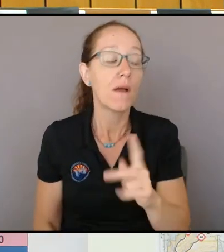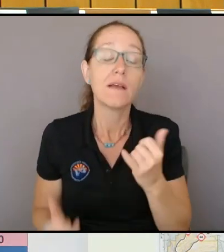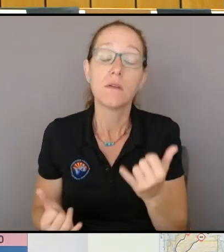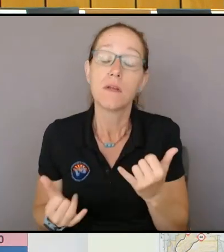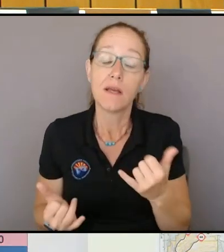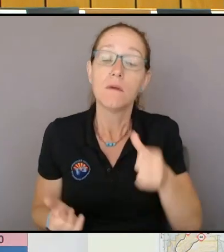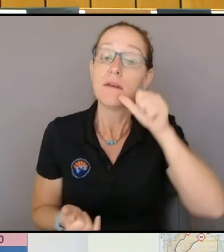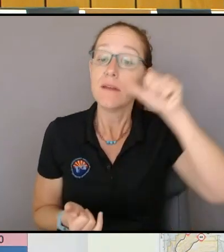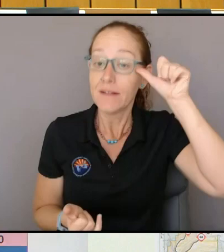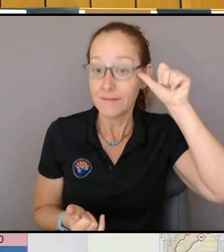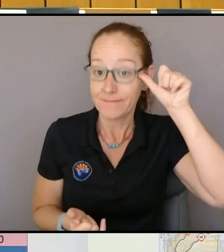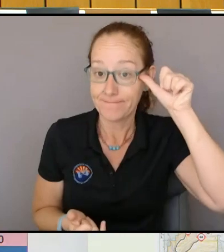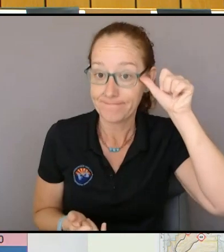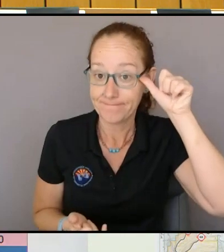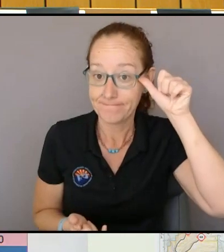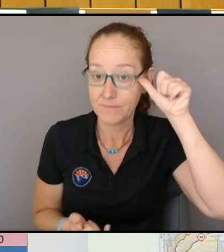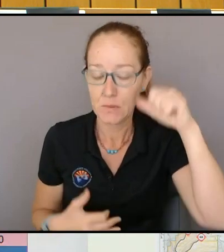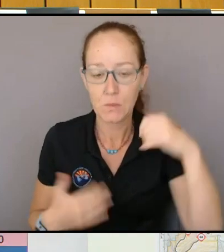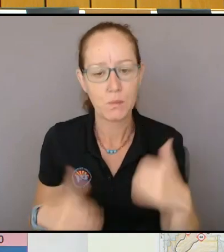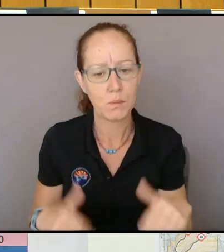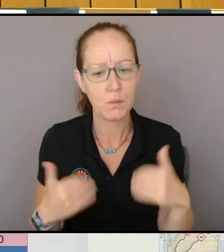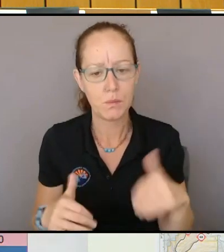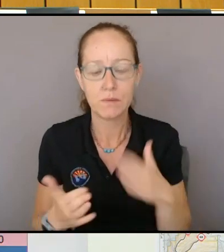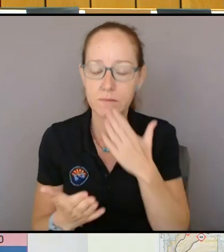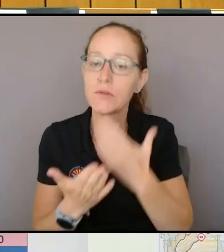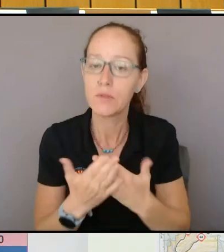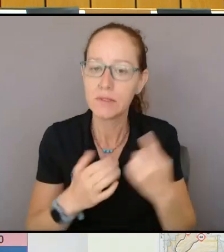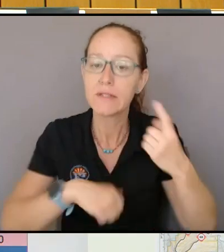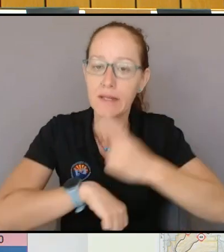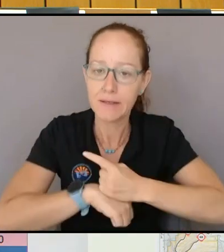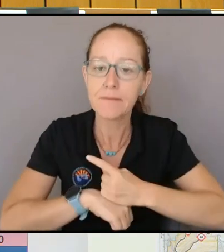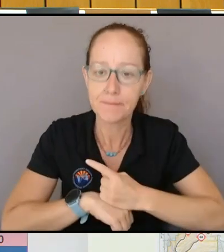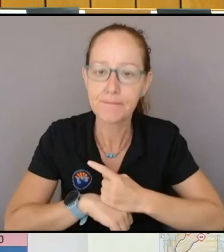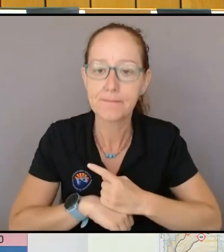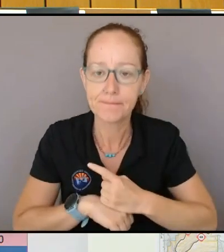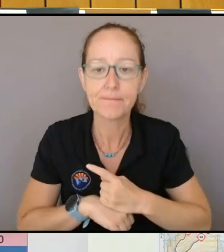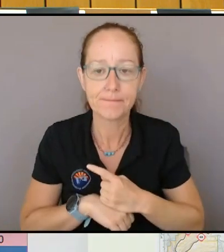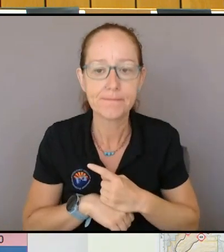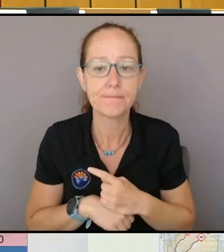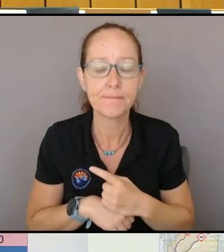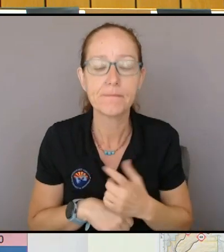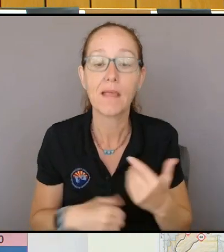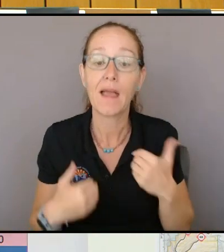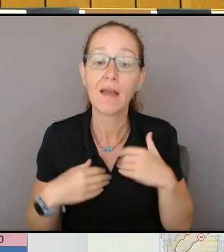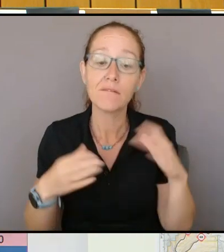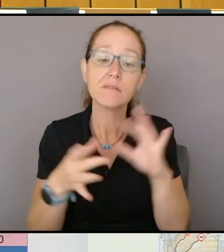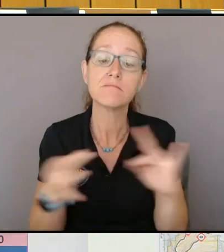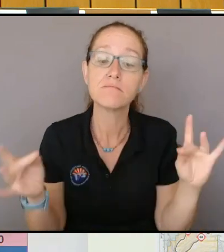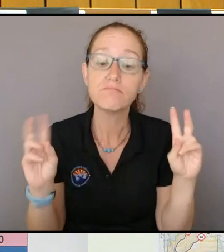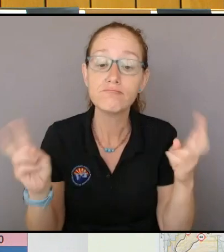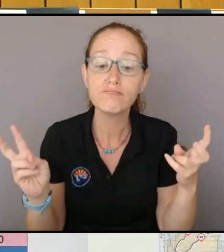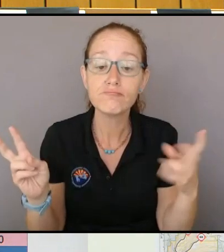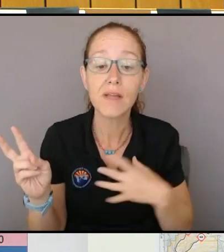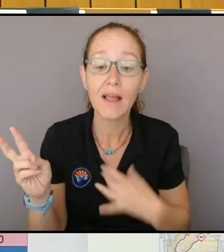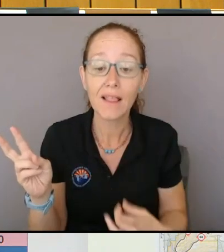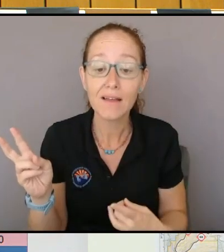There's you know, a saying that I like and it's that, "Hard days don't create leadership. They reveal it." And